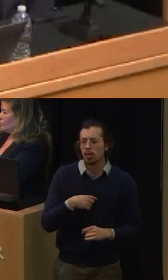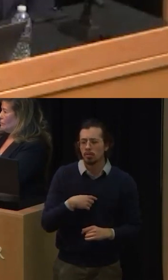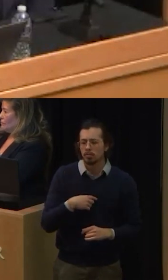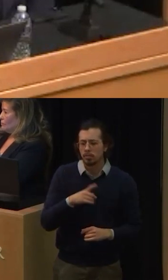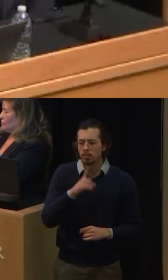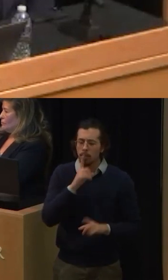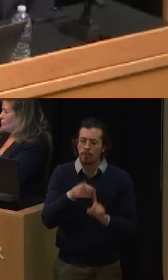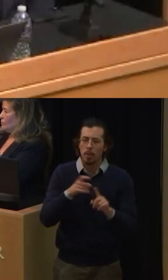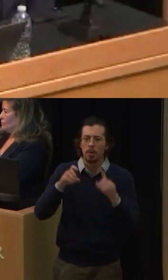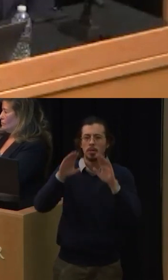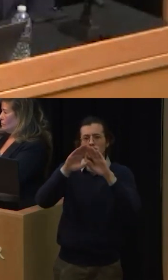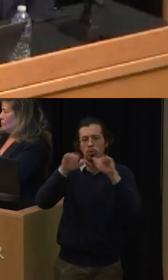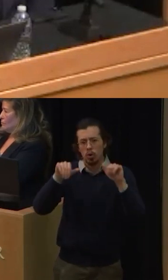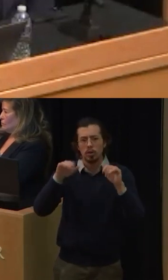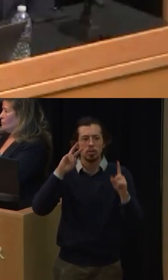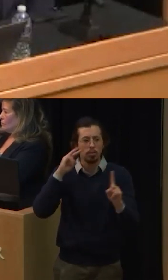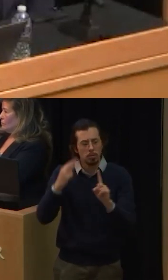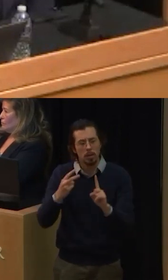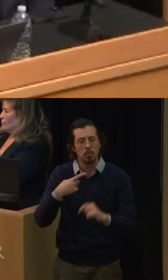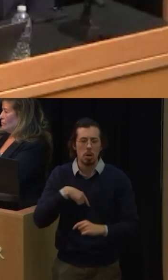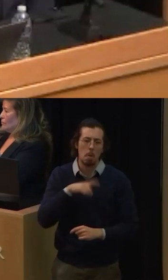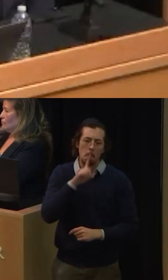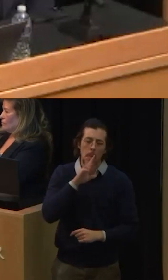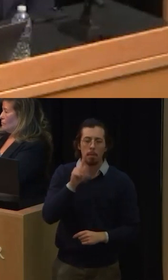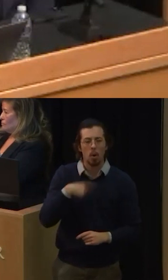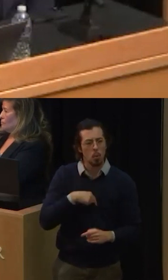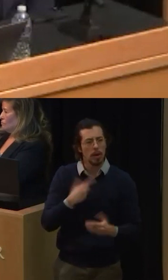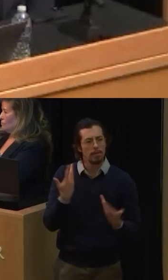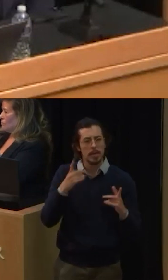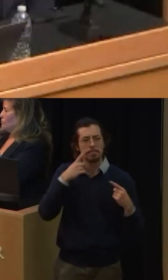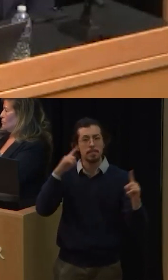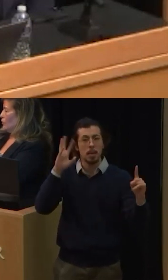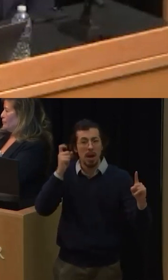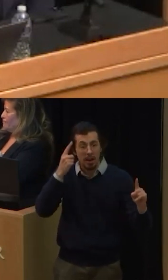from a structured process and outcomes perspective. We've made great progress, but it's not enough,